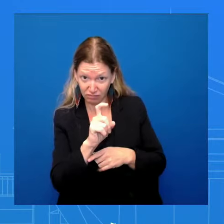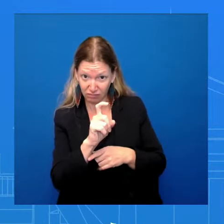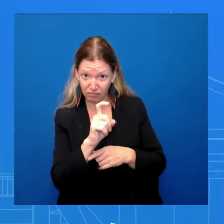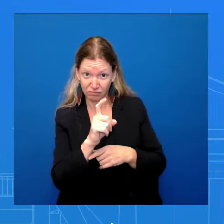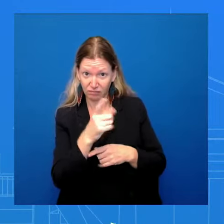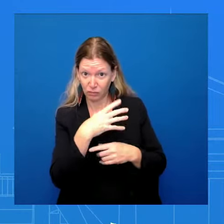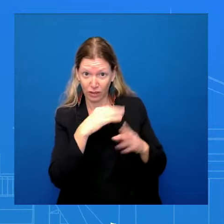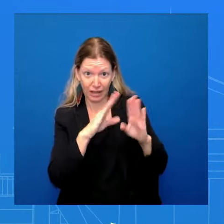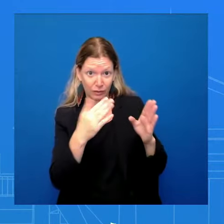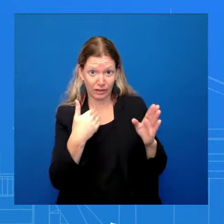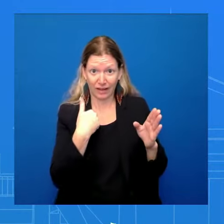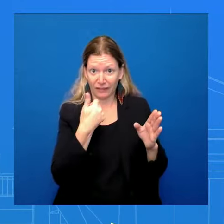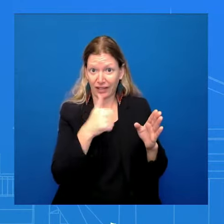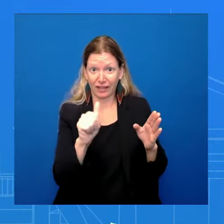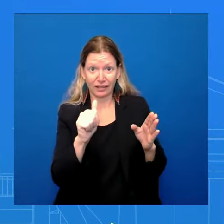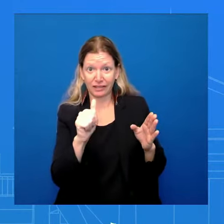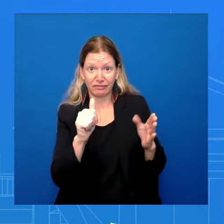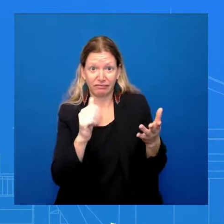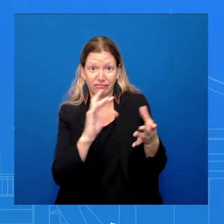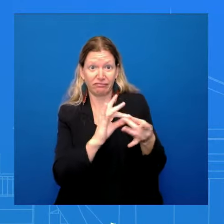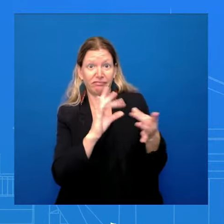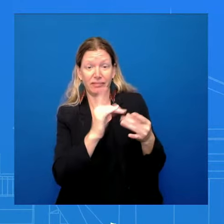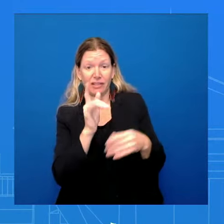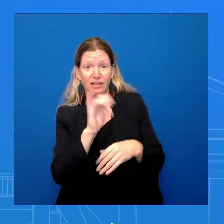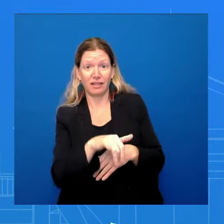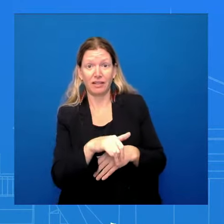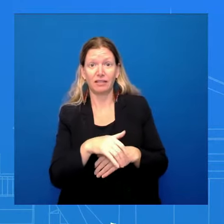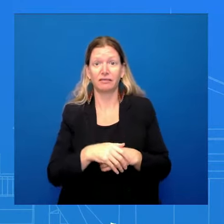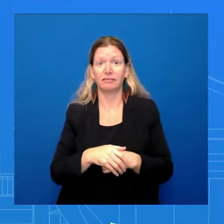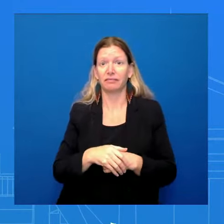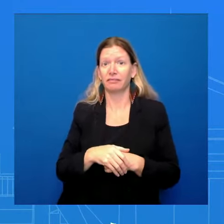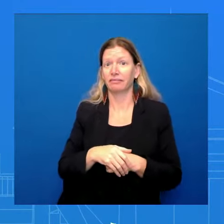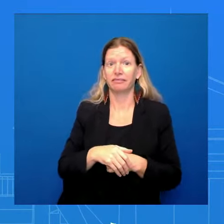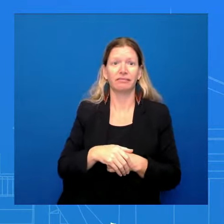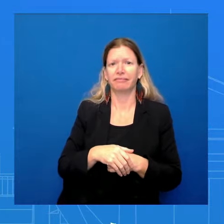Mr. Sullivan: I think I said earlier I'm never optimistic about anything, which remains true in this context, as well.